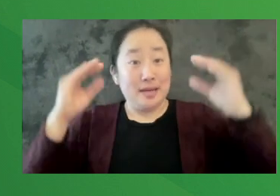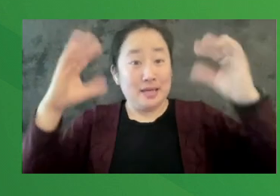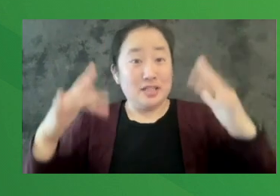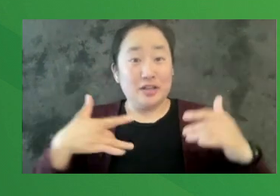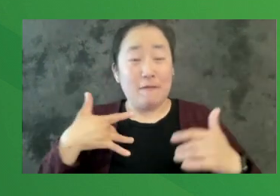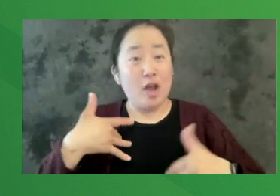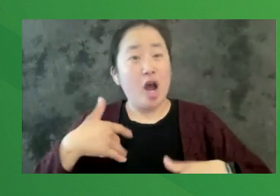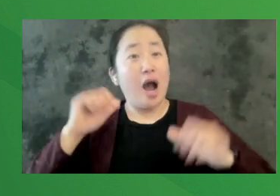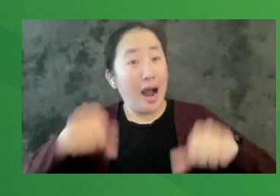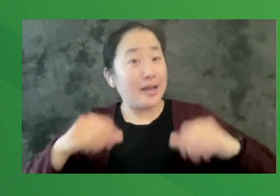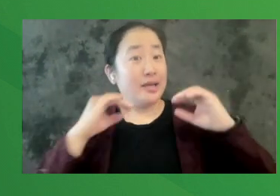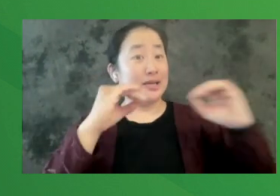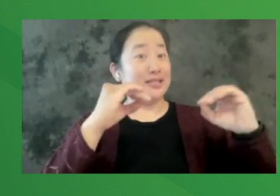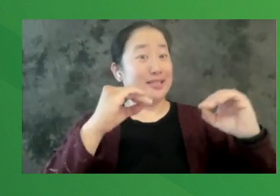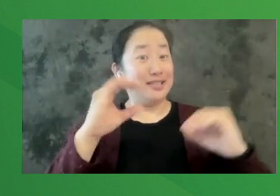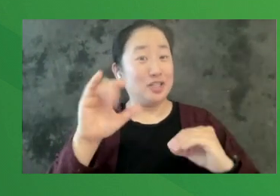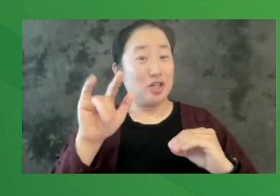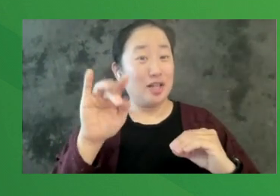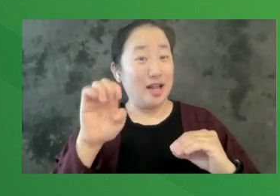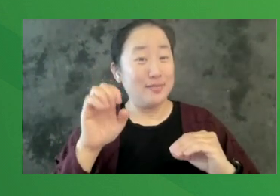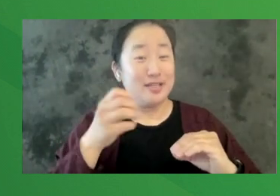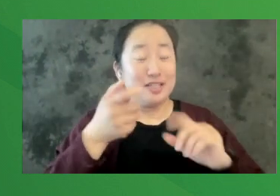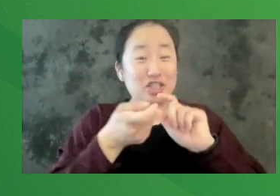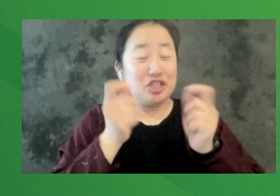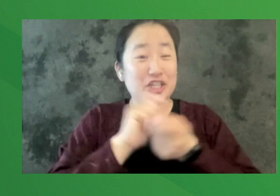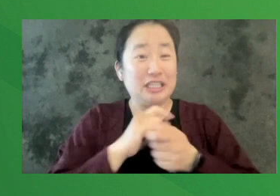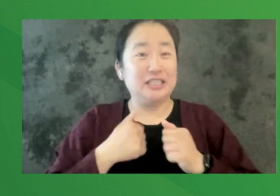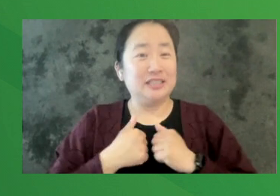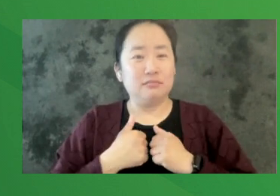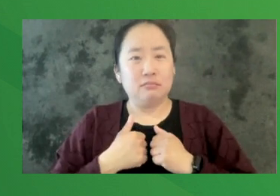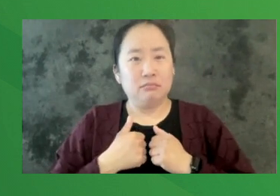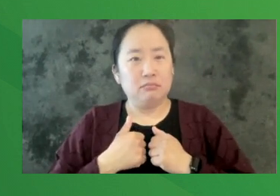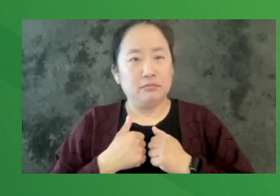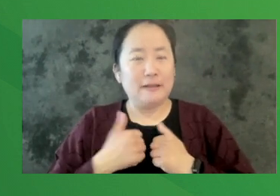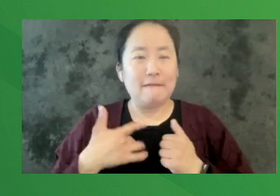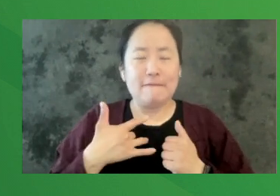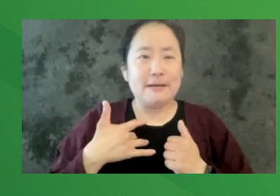They're worried about it. There's political pushback. There's no support from the top. So,